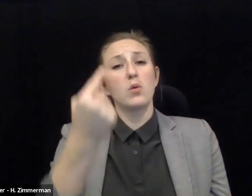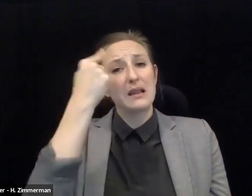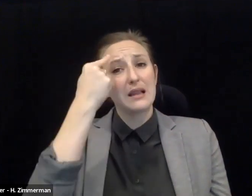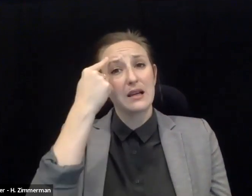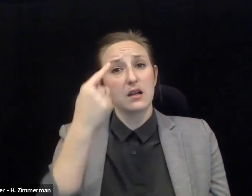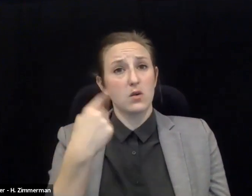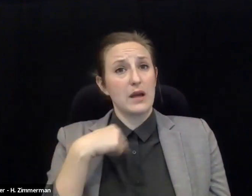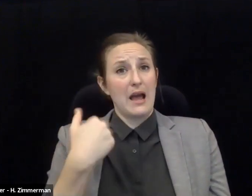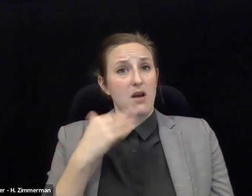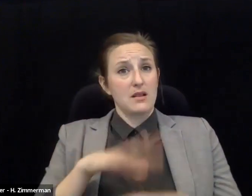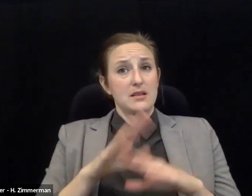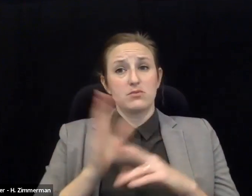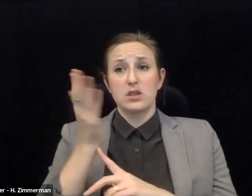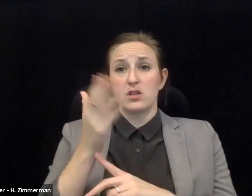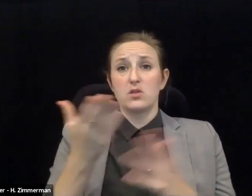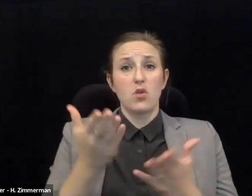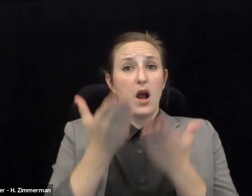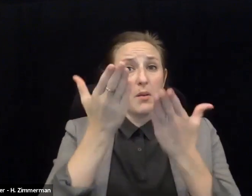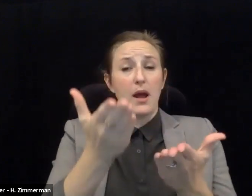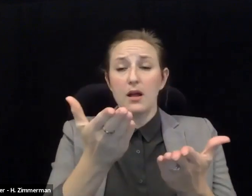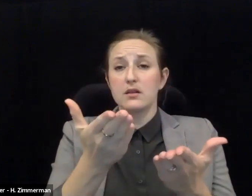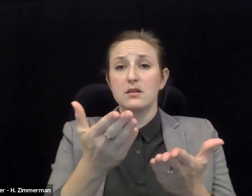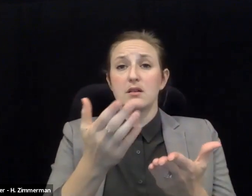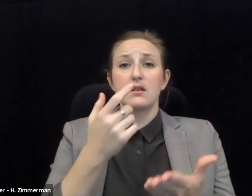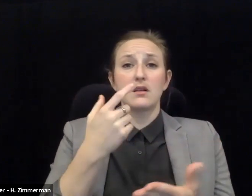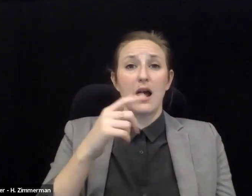and we recommend the application of what is called communication access